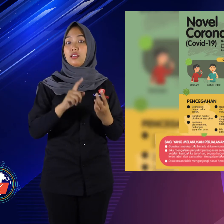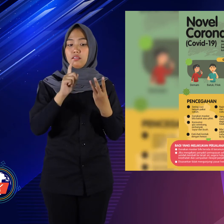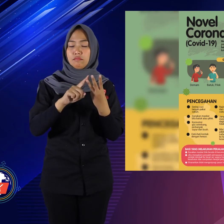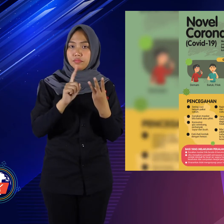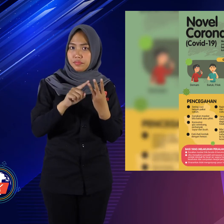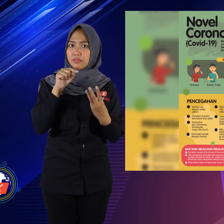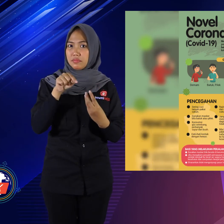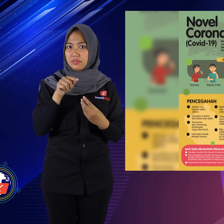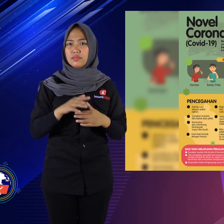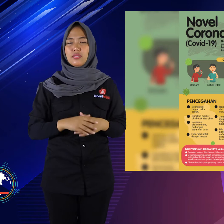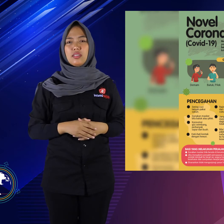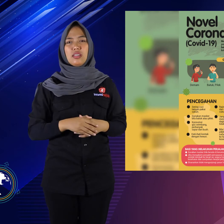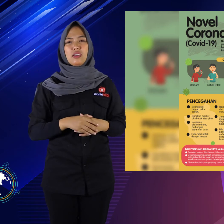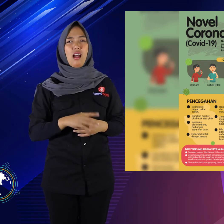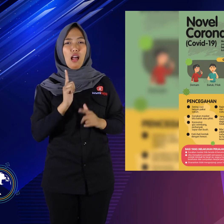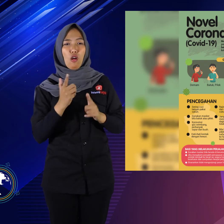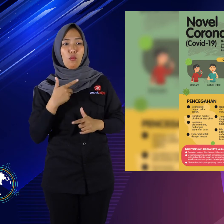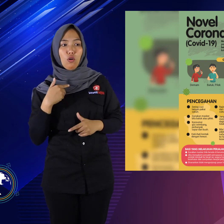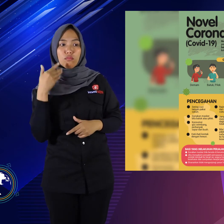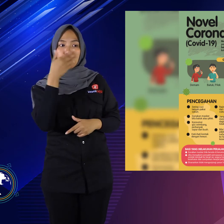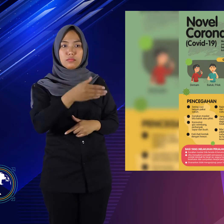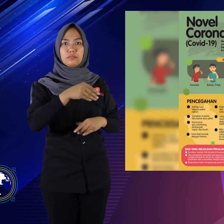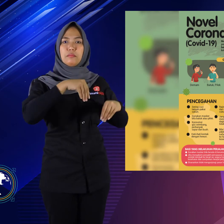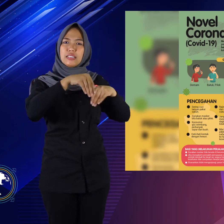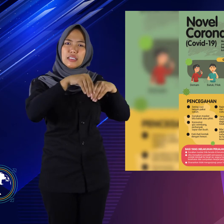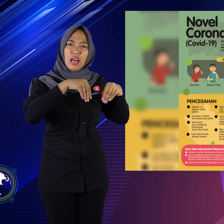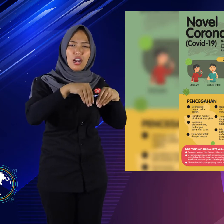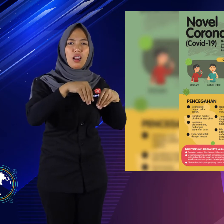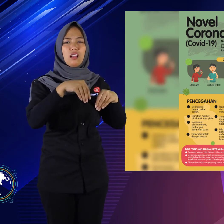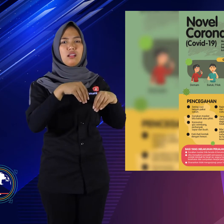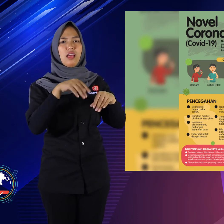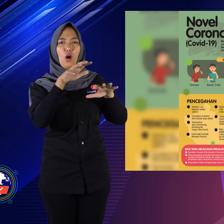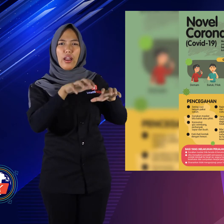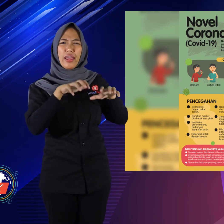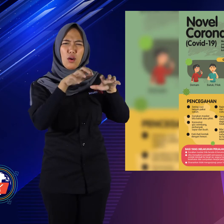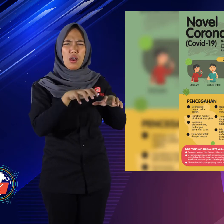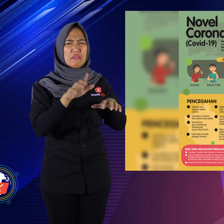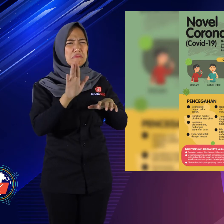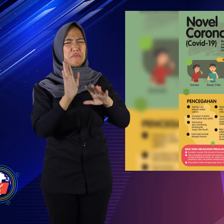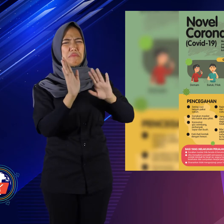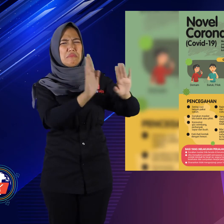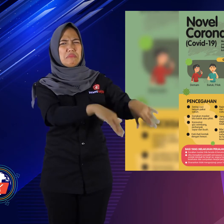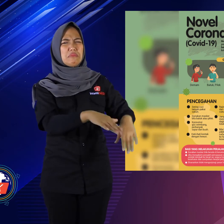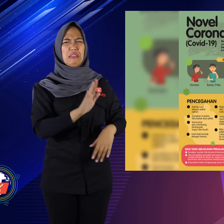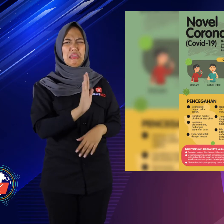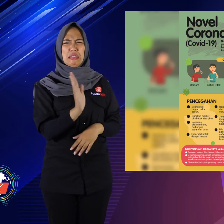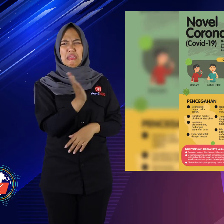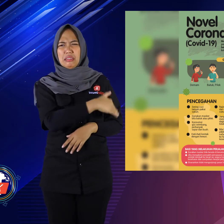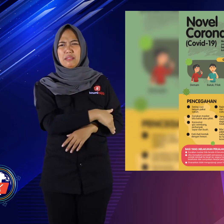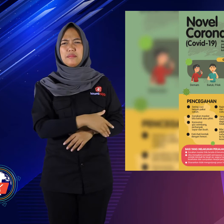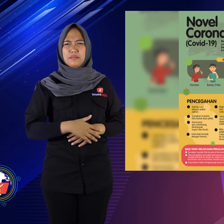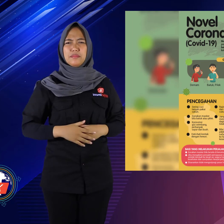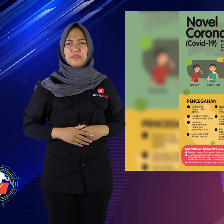It is recommended not to visit the animal market